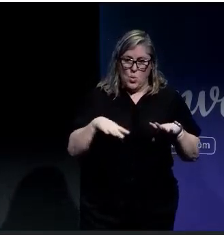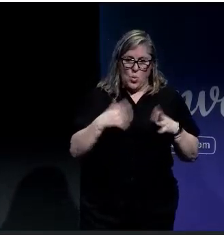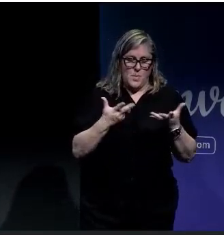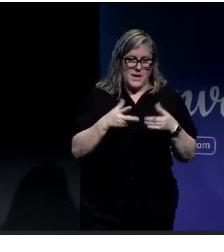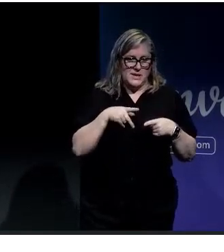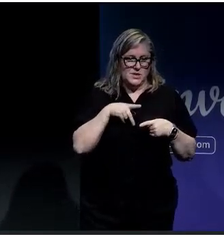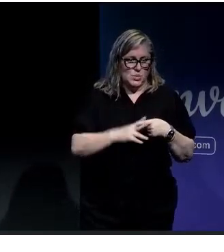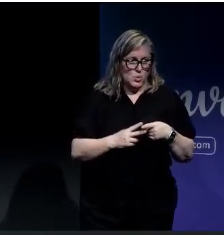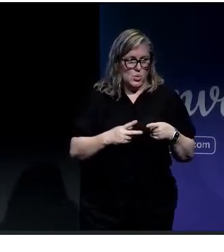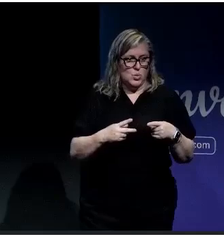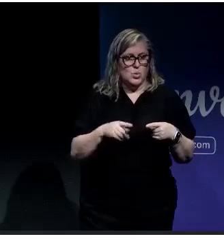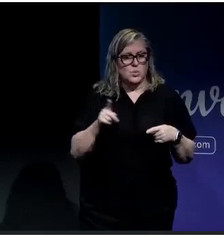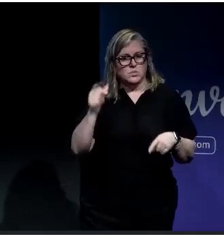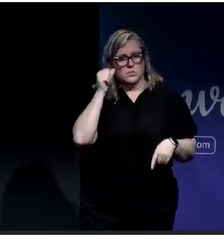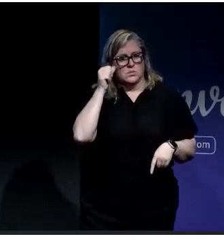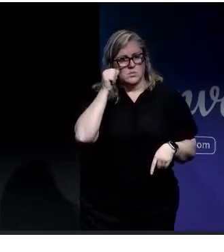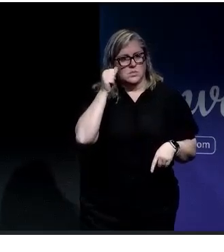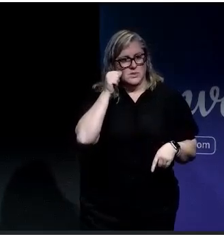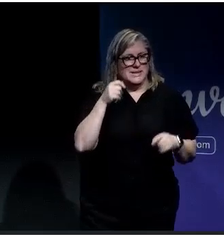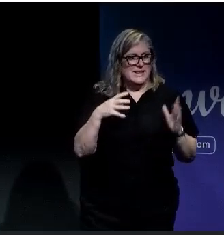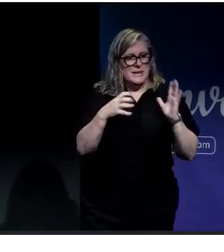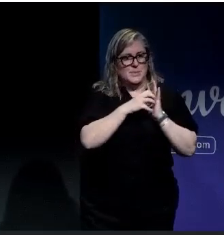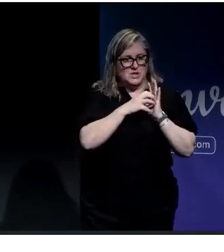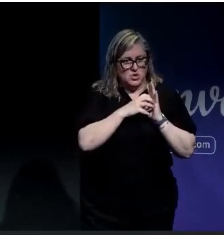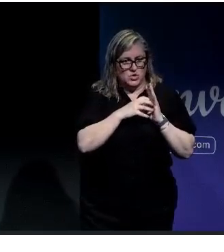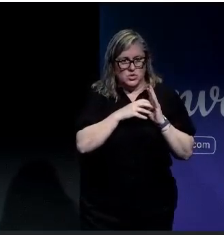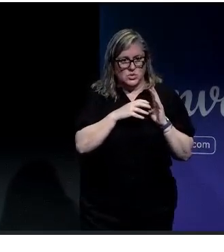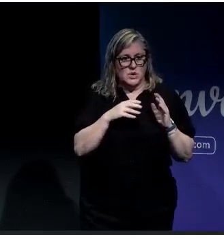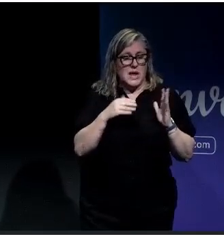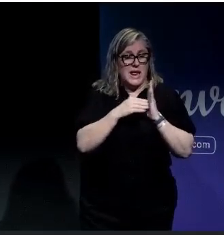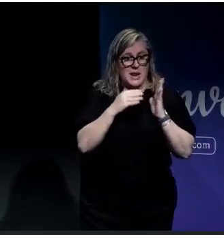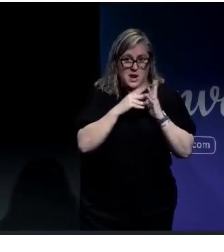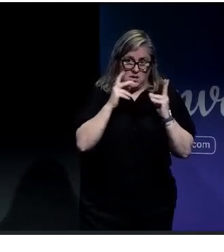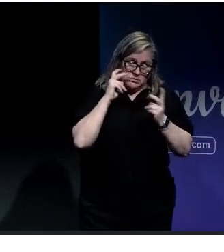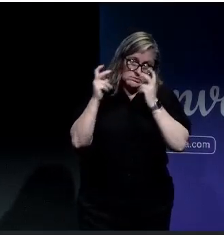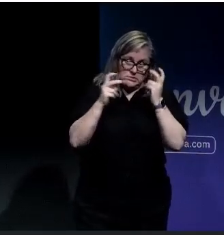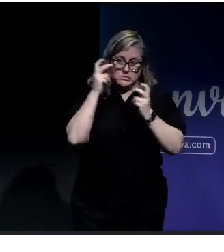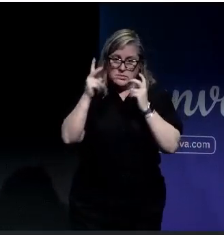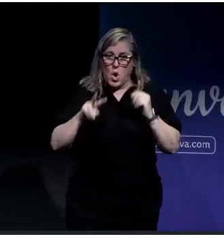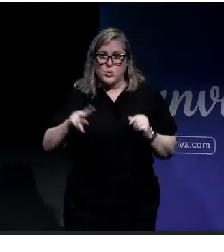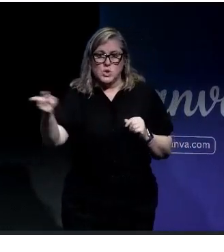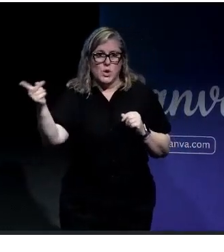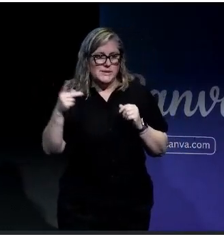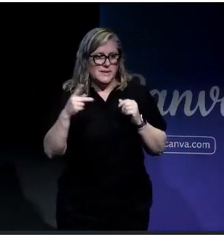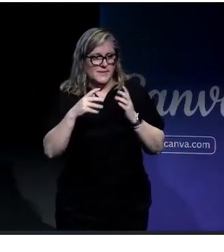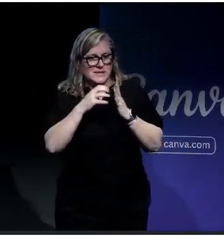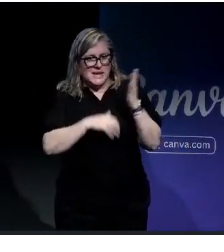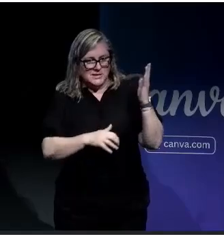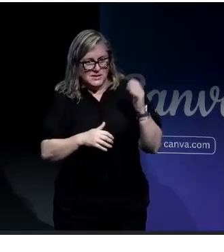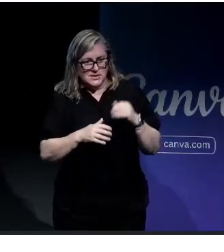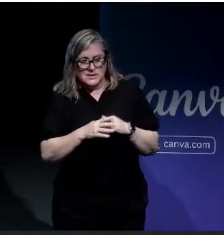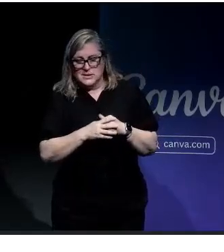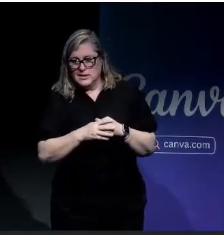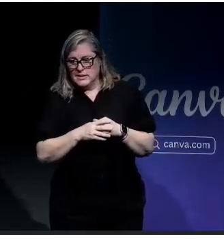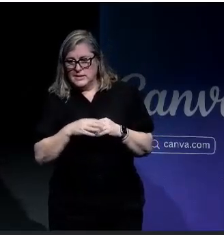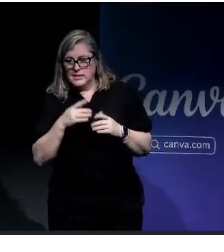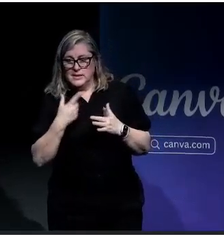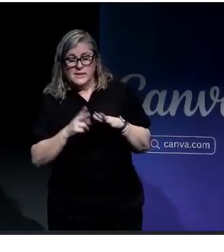that is supposed to be an image and now it's looking for the alternative text. which is not there. And in the case of using a role equals image, you would use an